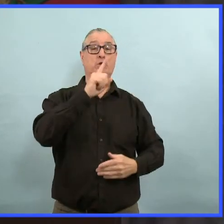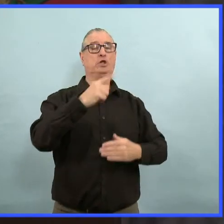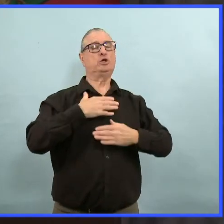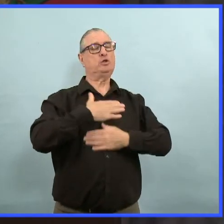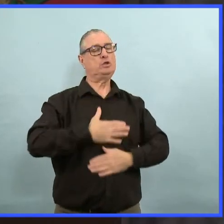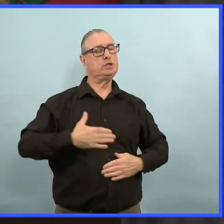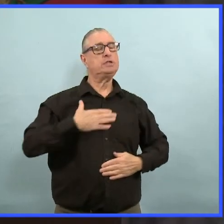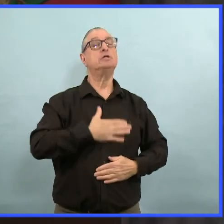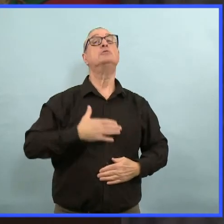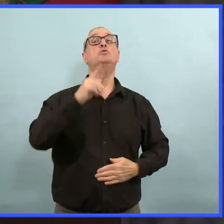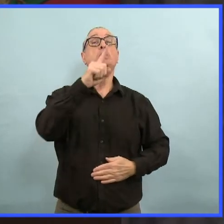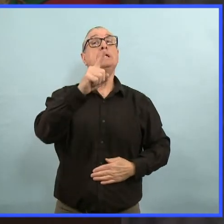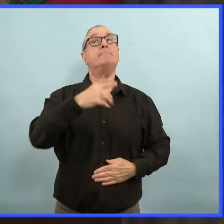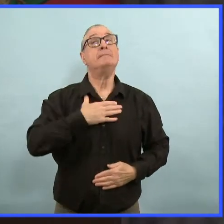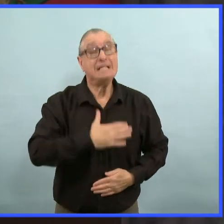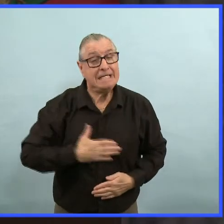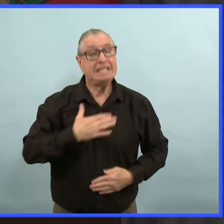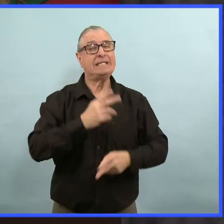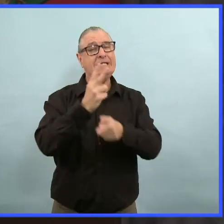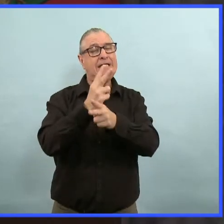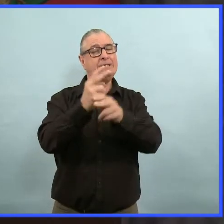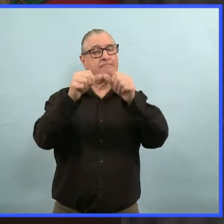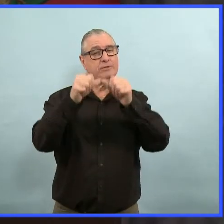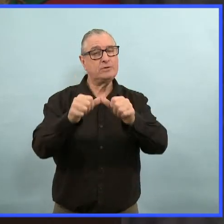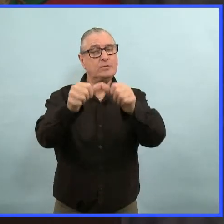thank you again for joining us today we look forward to your questions